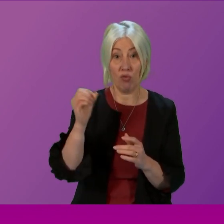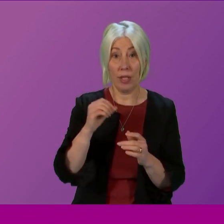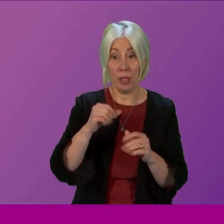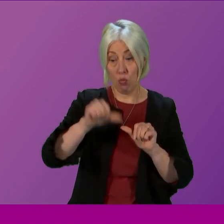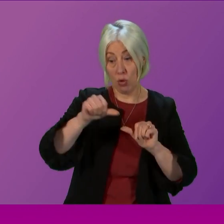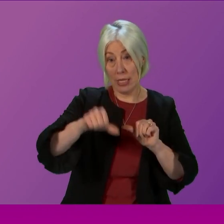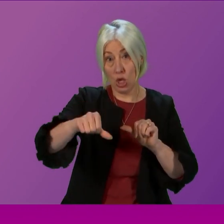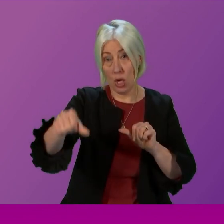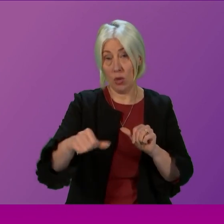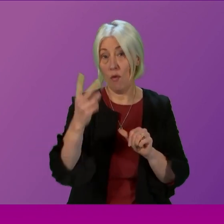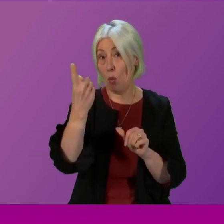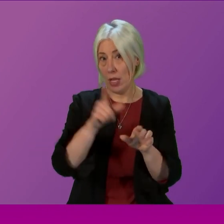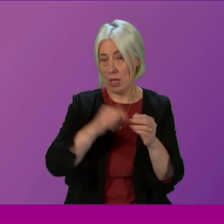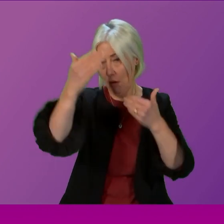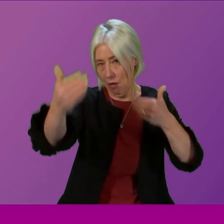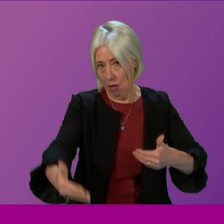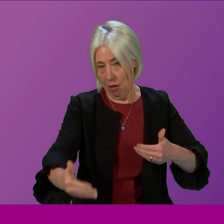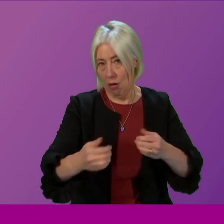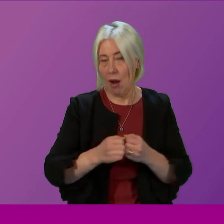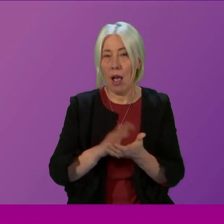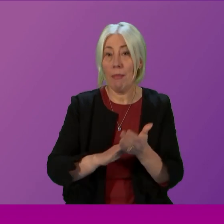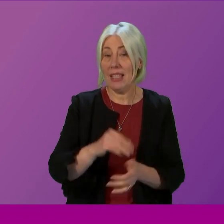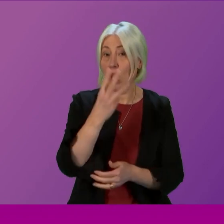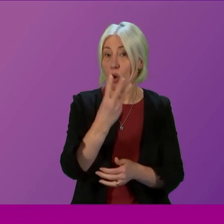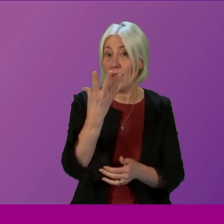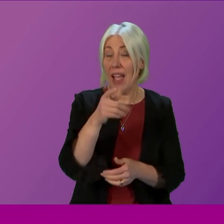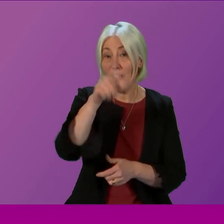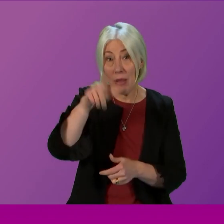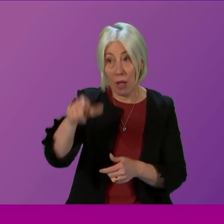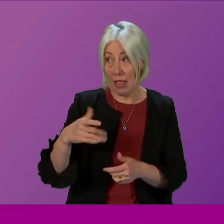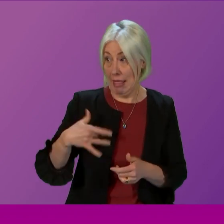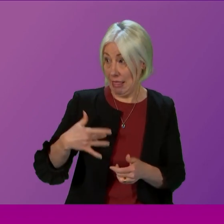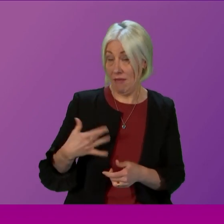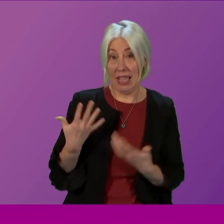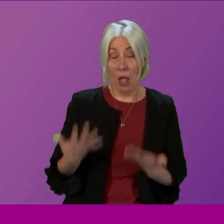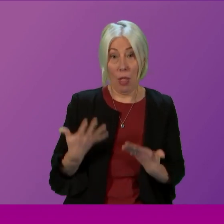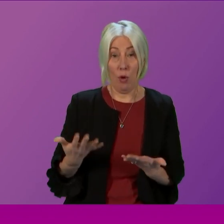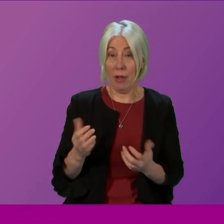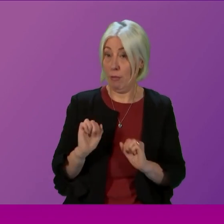the next 12 months. That means that there are 35 people living with undiagnosed cancer.